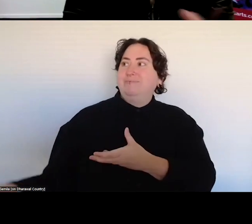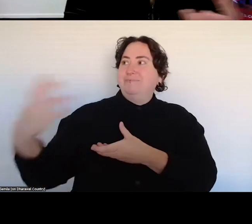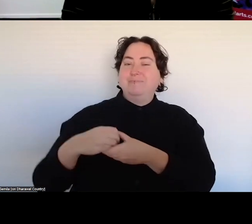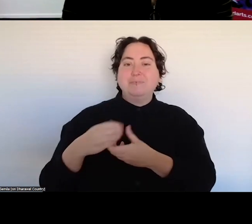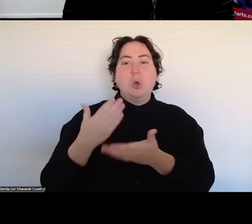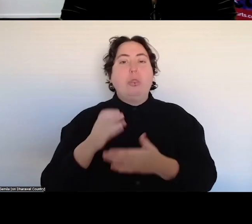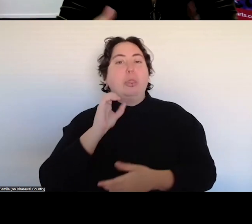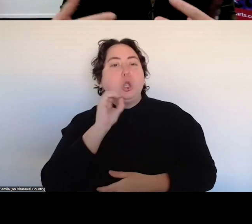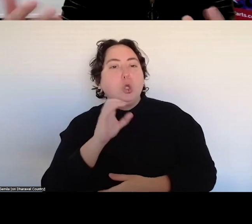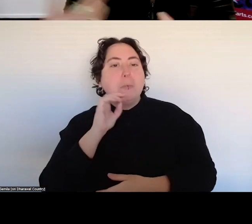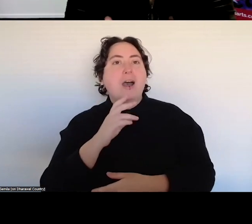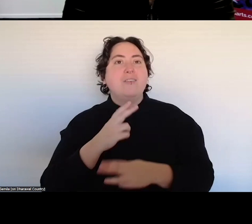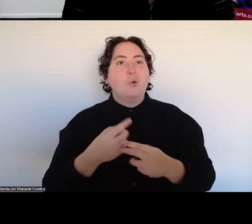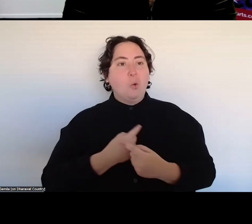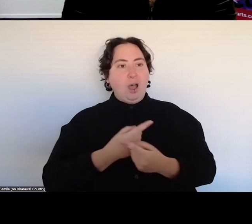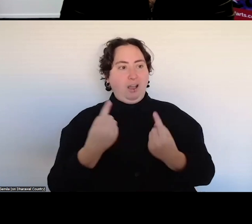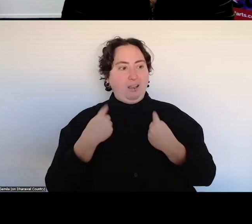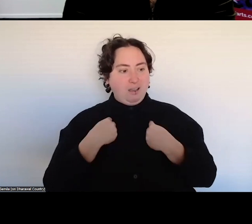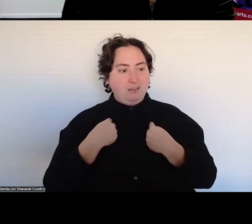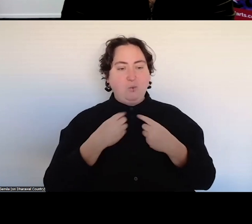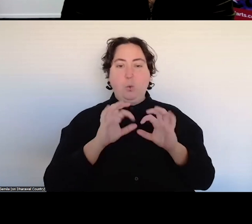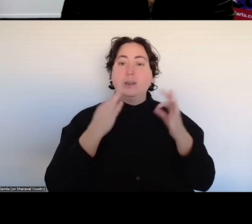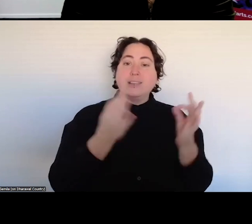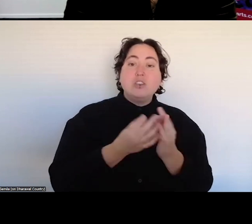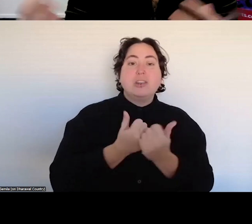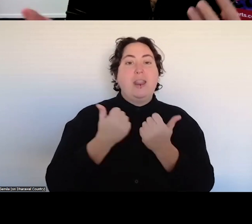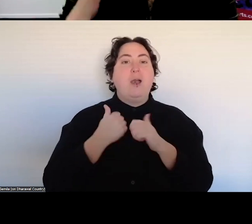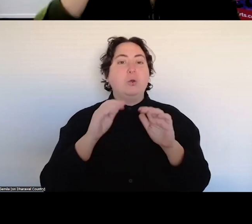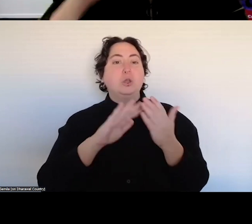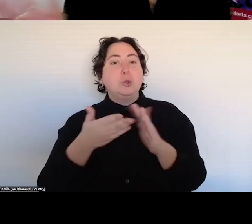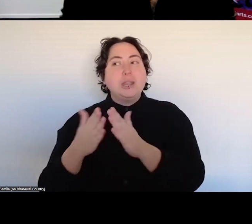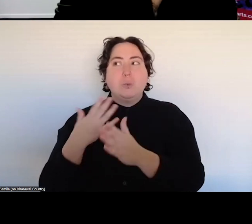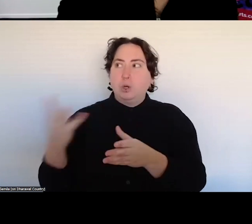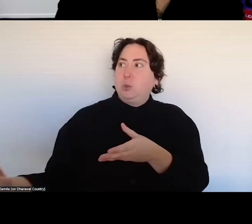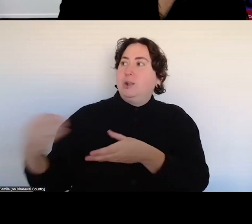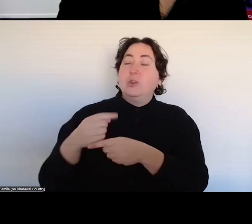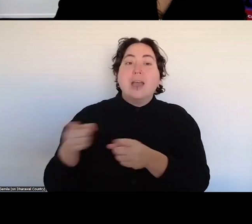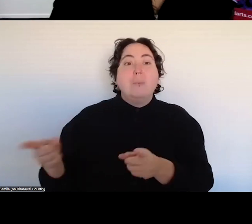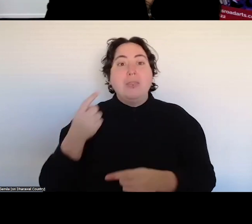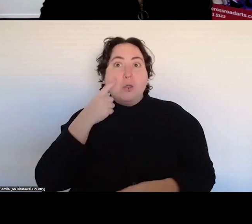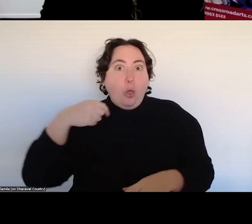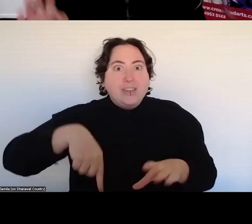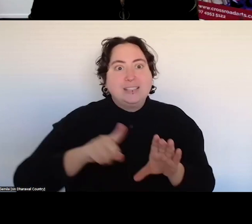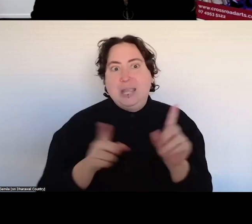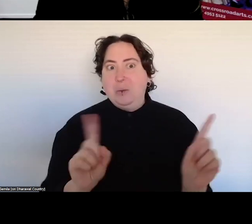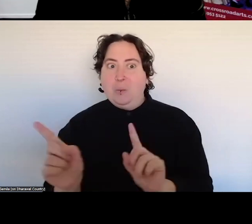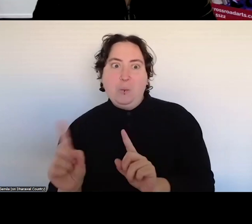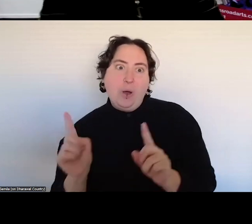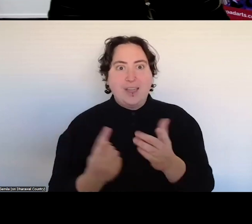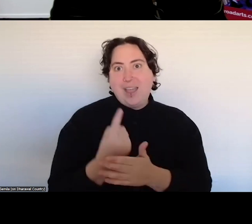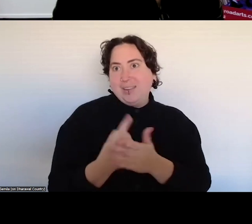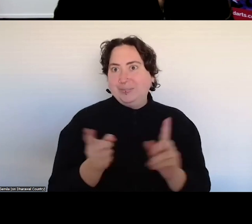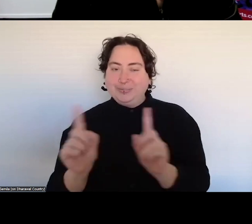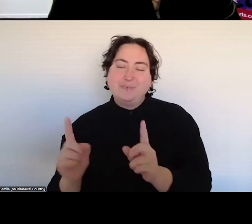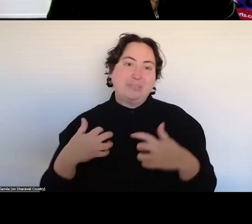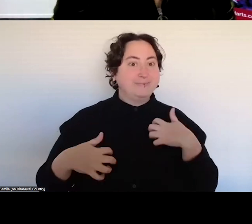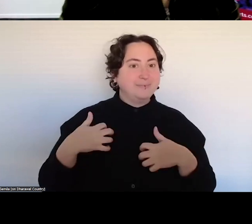in our community, include them, they are like, "What are we doing this year?" That was a risk,